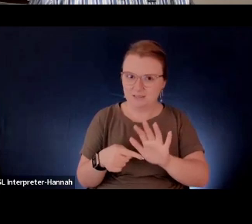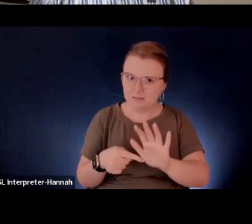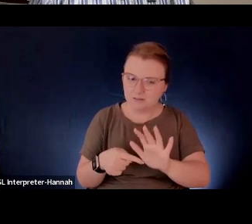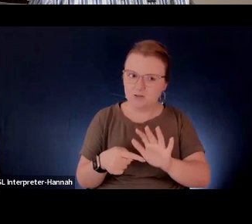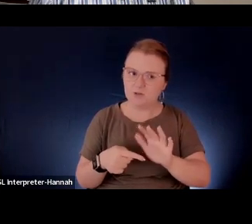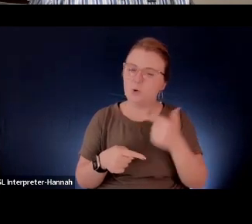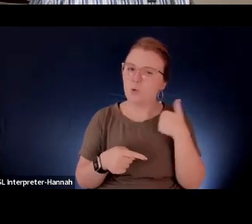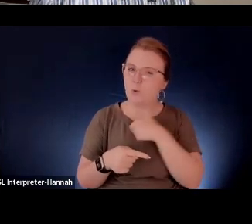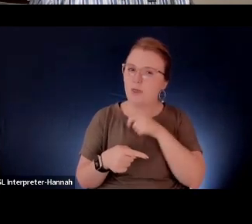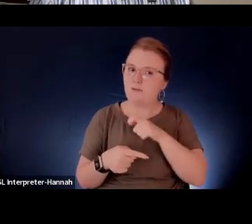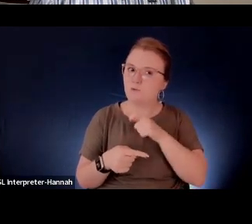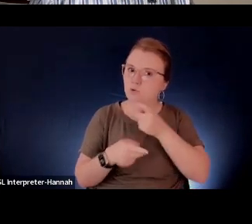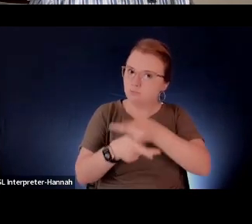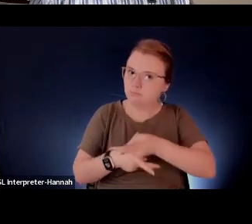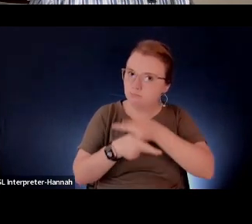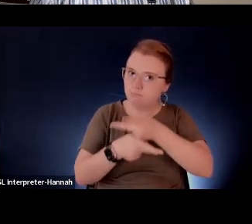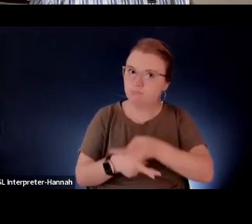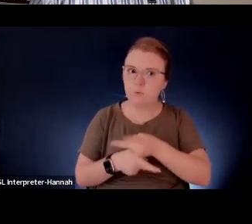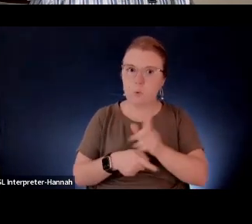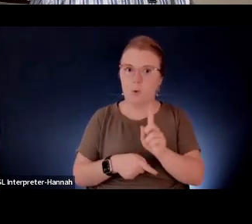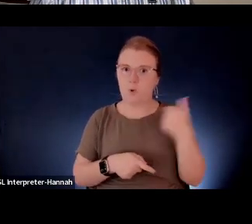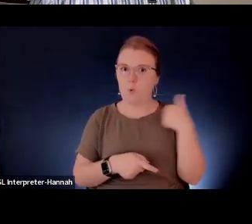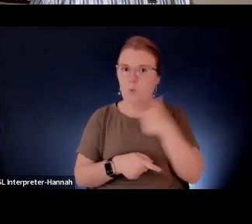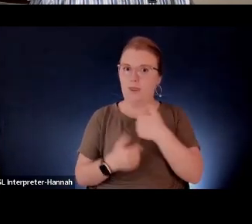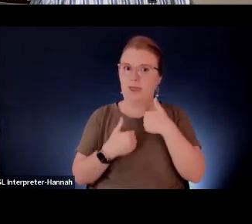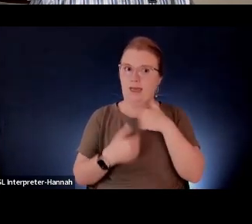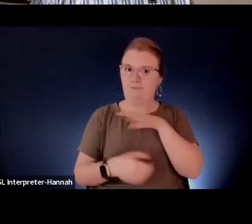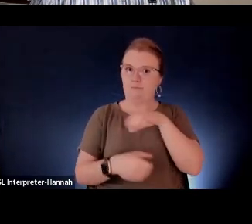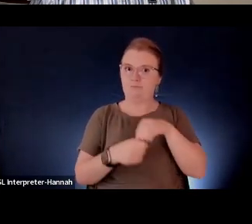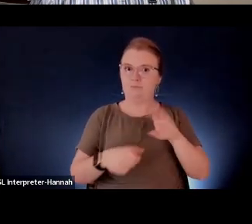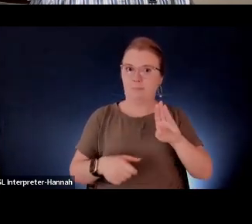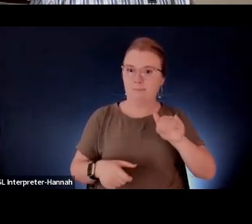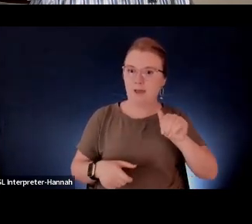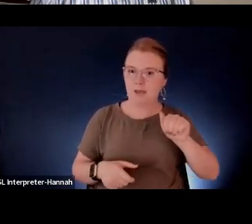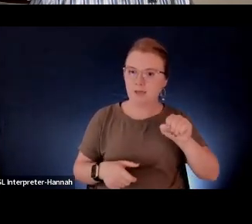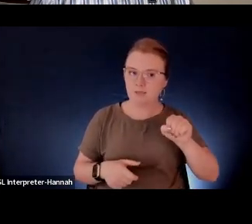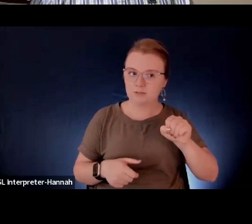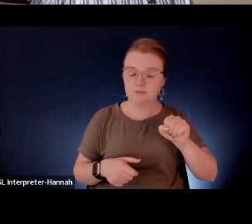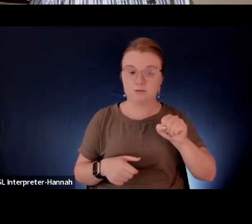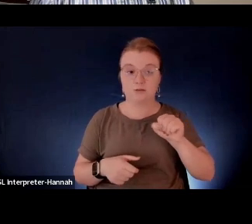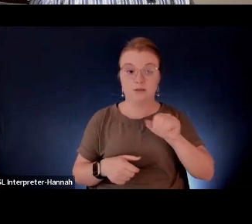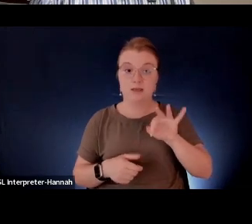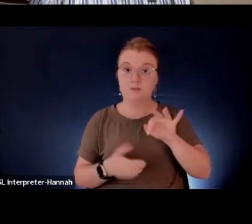that may have biases in there for students that are from different cultures.